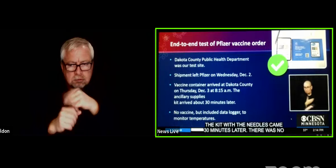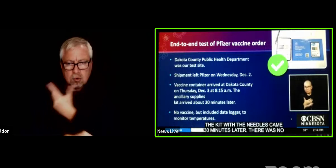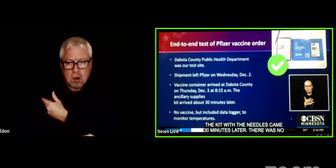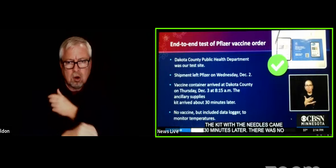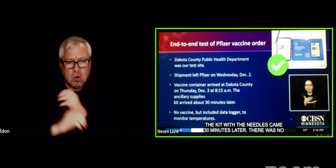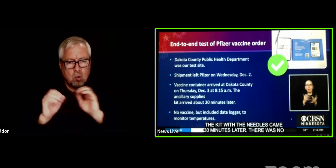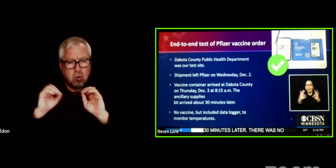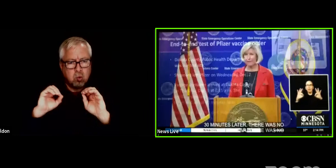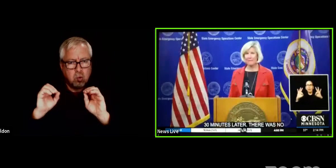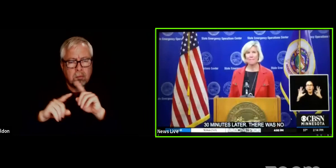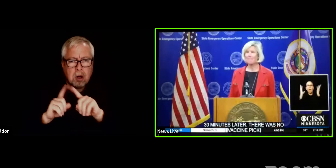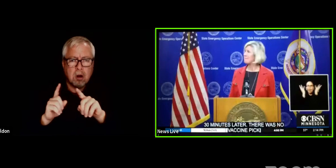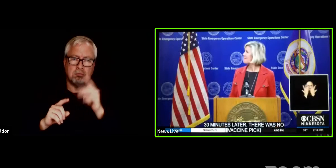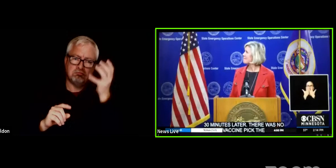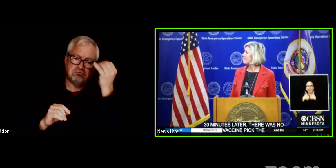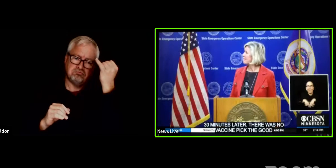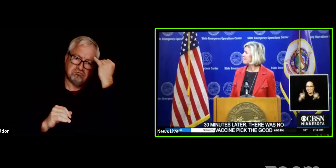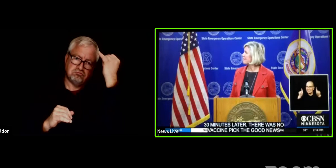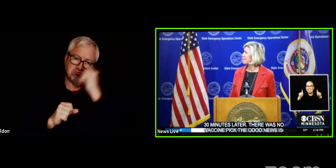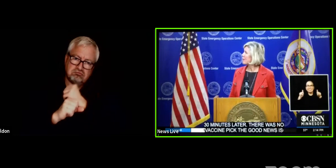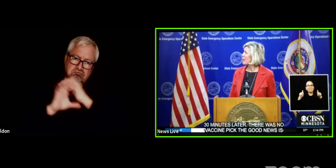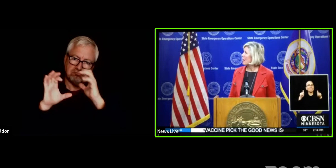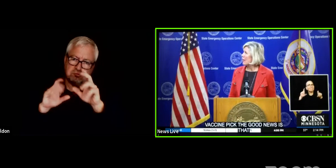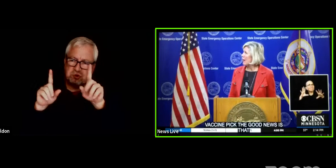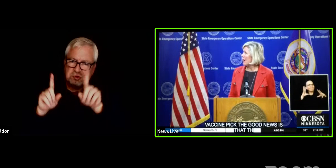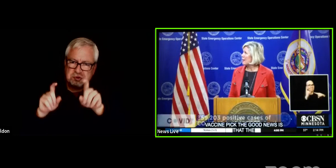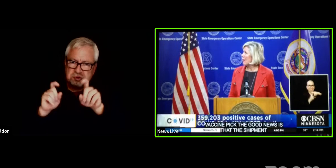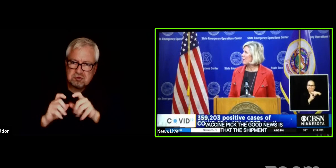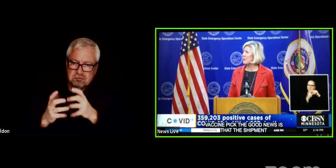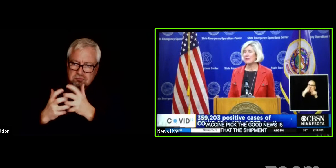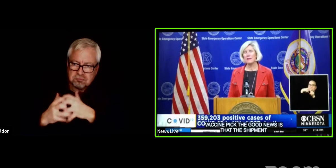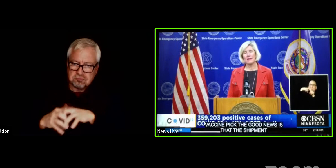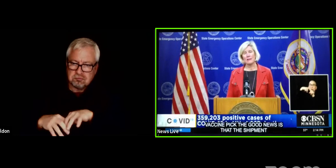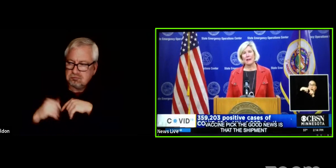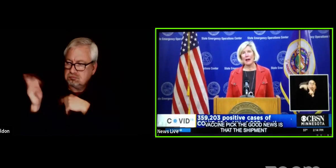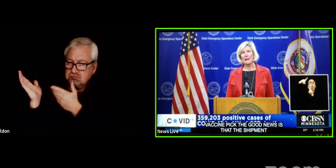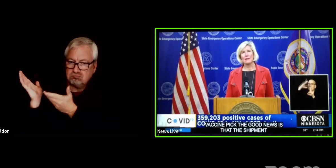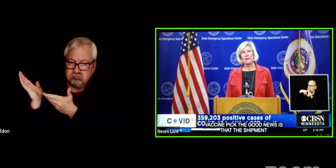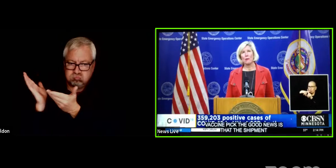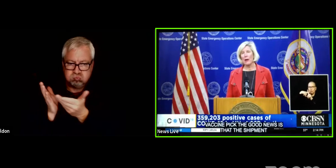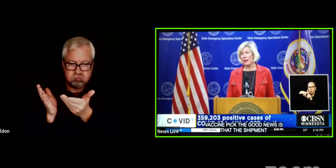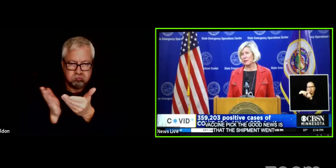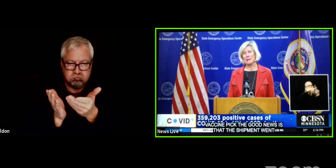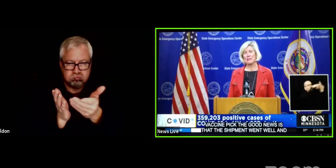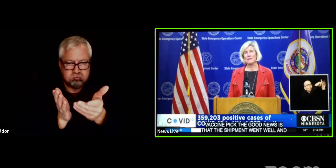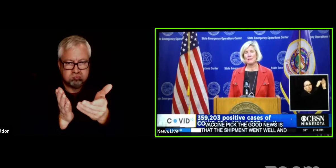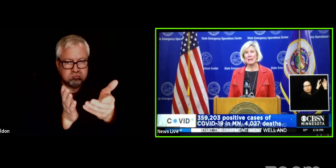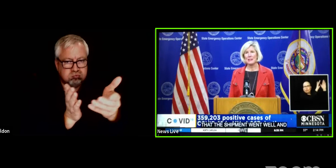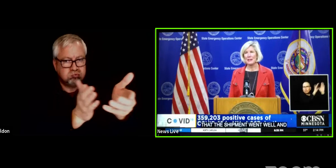COLD CHAIN. NOW, THIS SLIDE IS WAY TOO MUCH INFORMATION